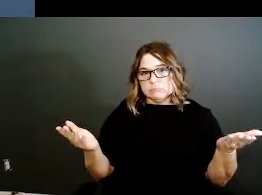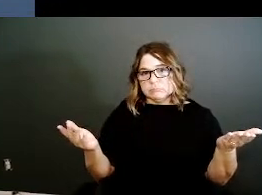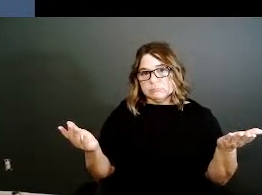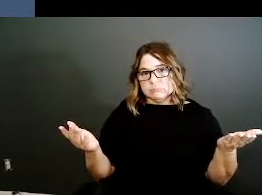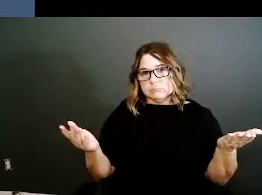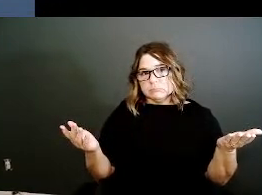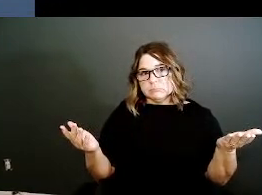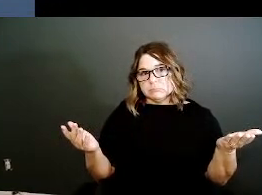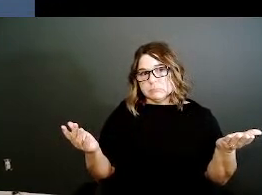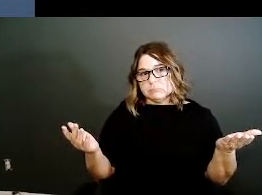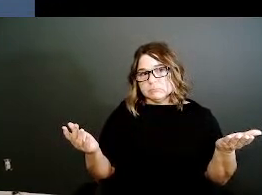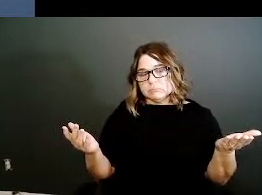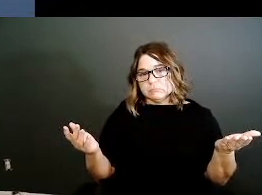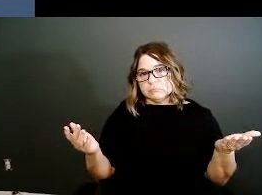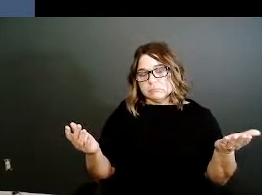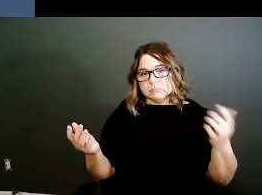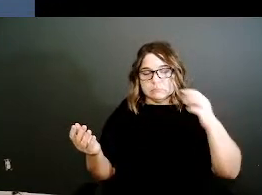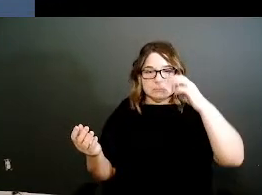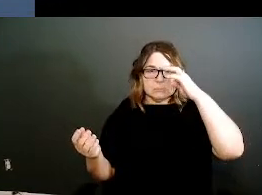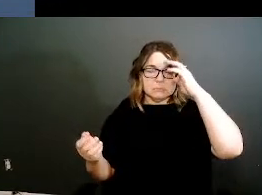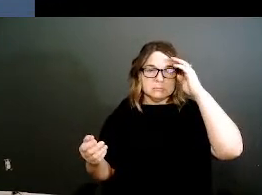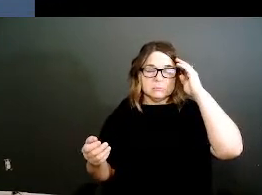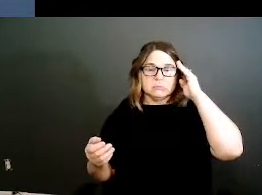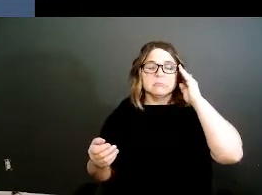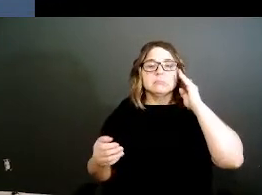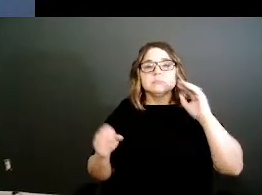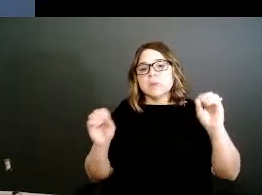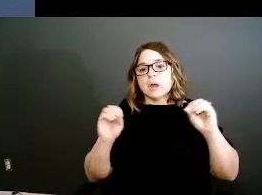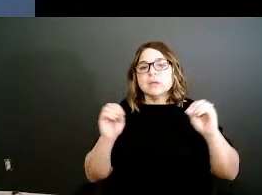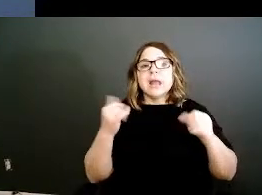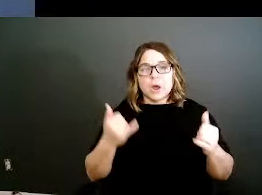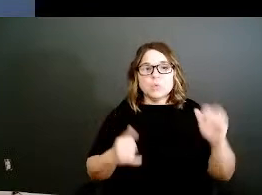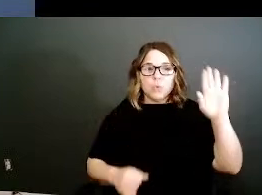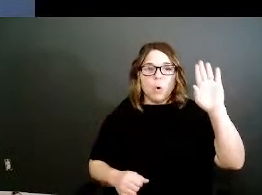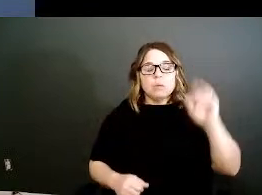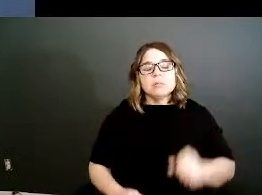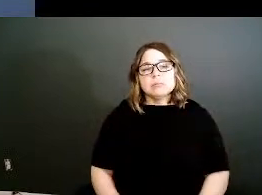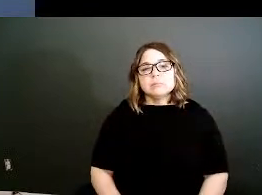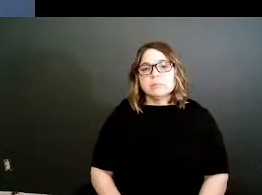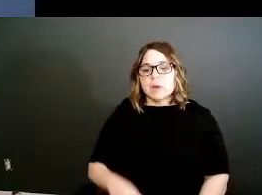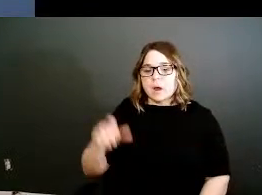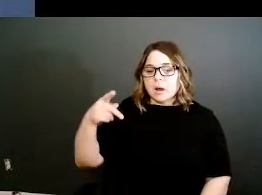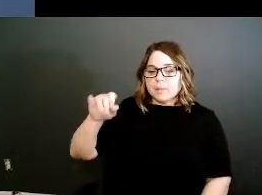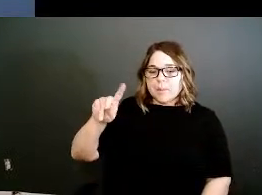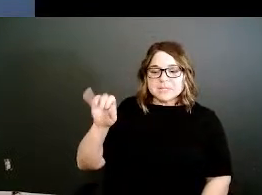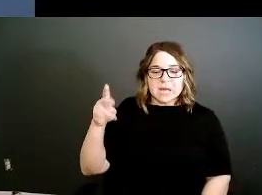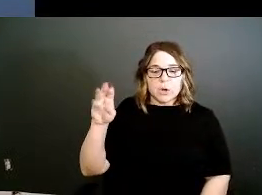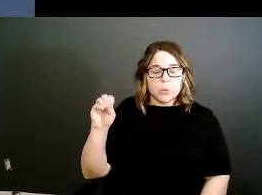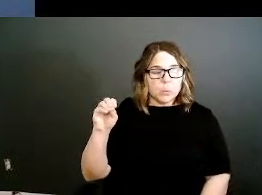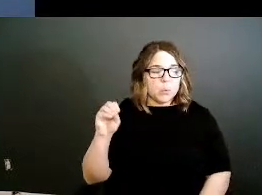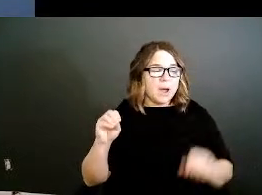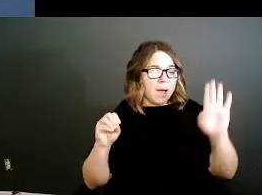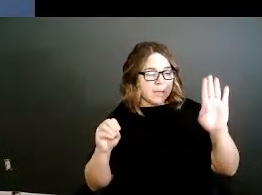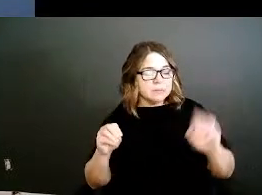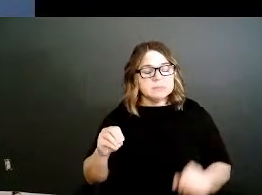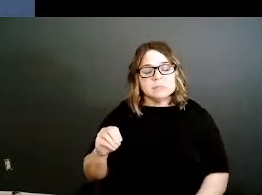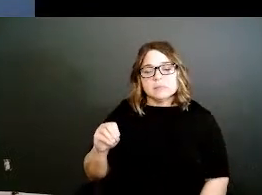≫ COUNCIL MEMBER SCHROEDER: AYE. ≫ Clerk: COUNCIL MEMBER OSMAN. ≫ COUNCIL MEMBER OSMAN: AYE. ≫ Clerk: COUNCIL MEMBER CUNNINGHAM. ≫ COUNCIL MEMBER CUNNINGHAM: AYE. ≫ Clerk: COUNCIL MEMBER ELLISON.